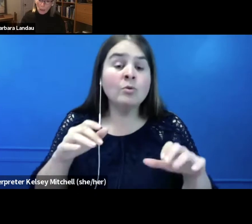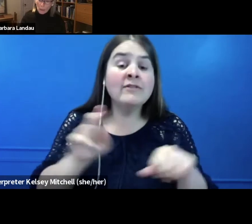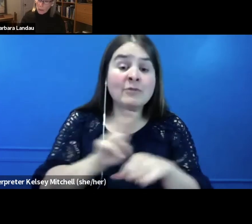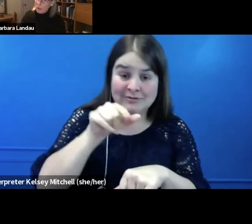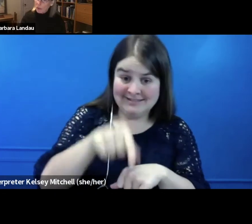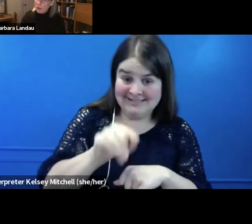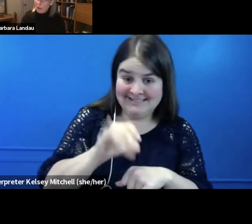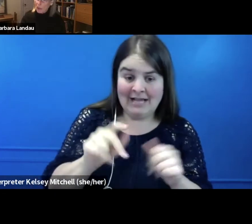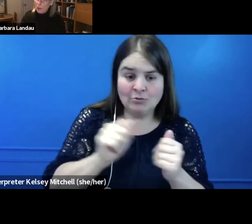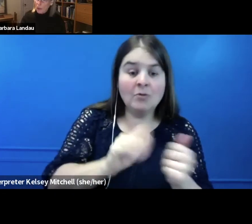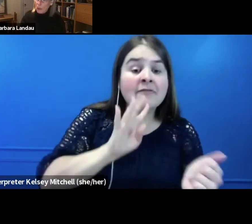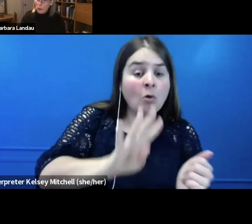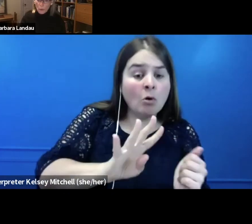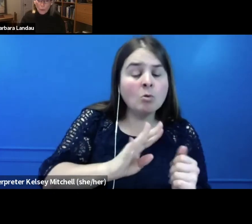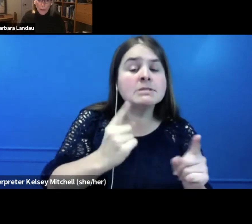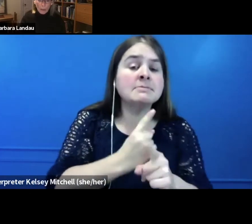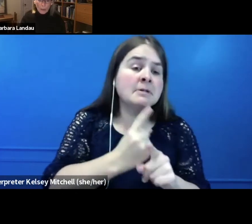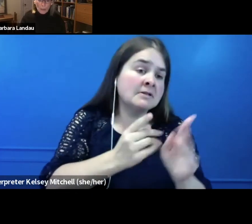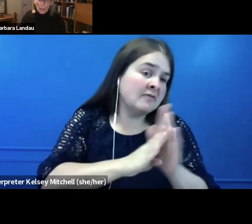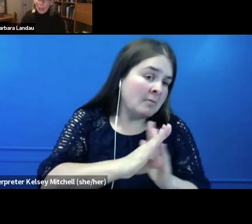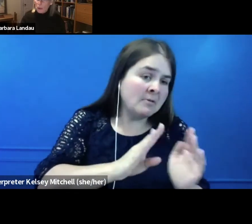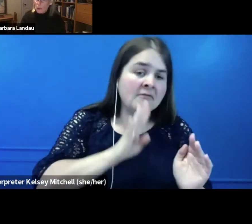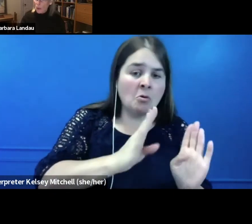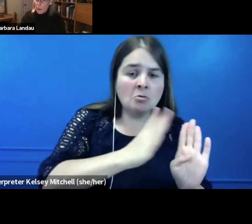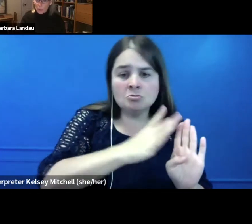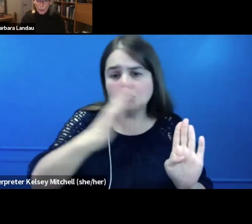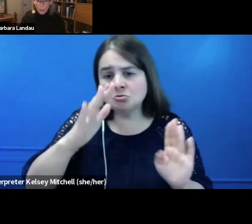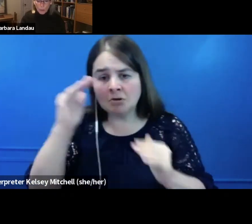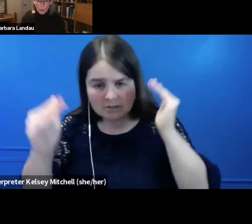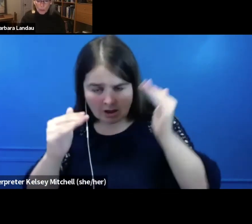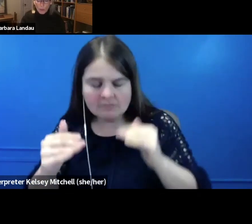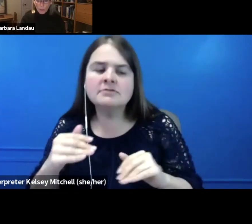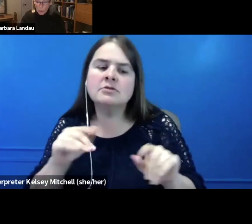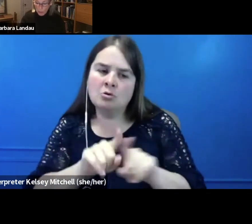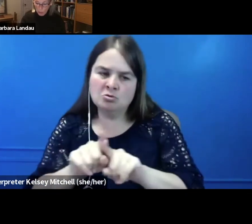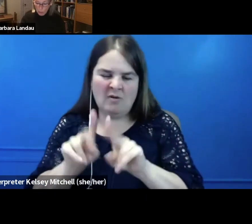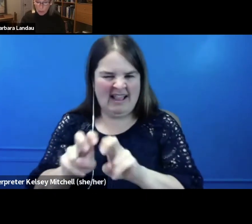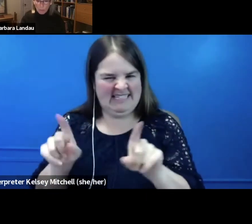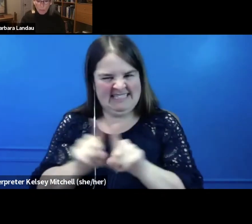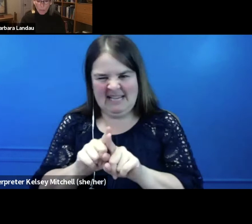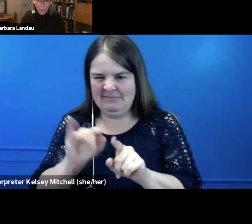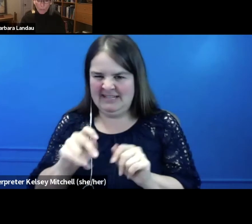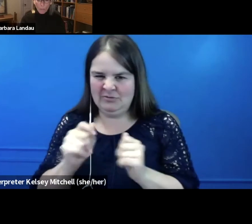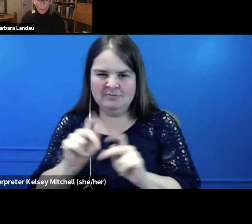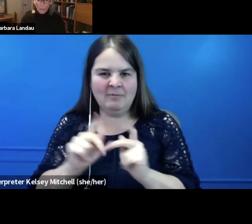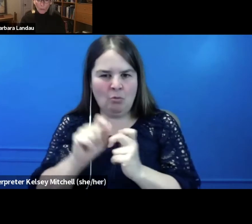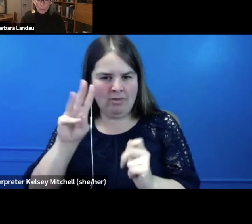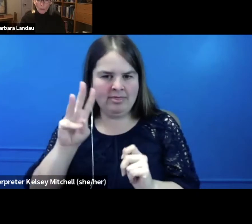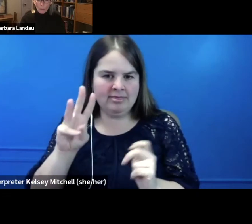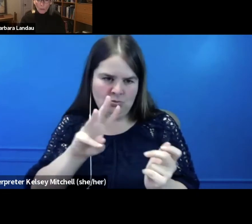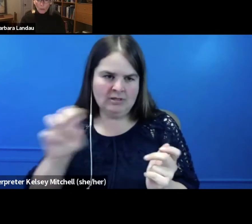typically developing four-year-olds through adults and also with people with williams syndrome so here goes